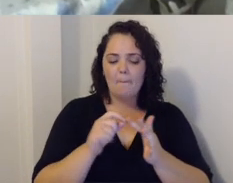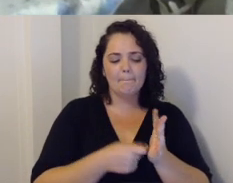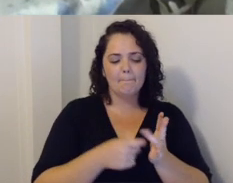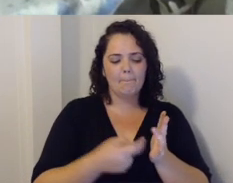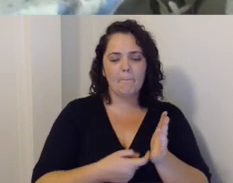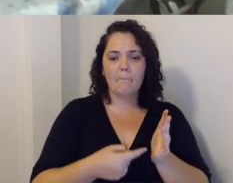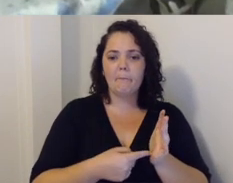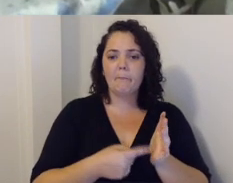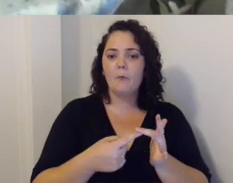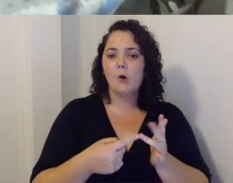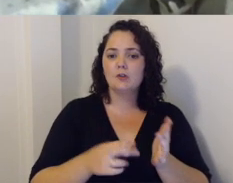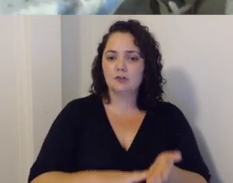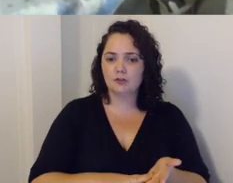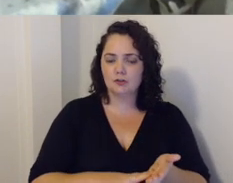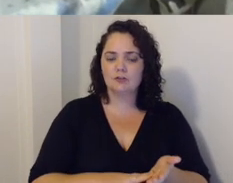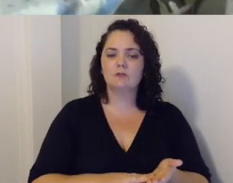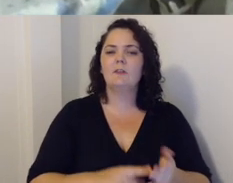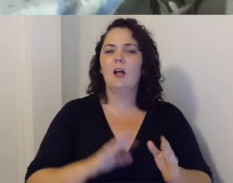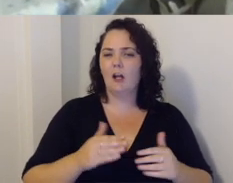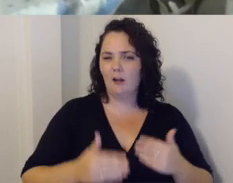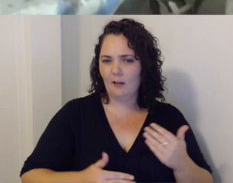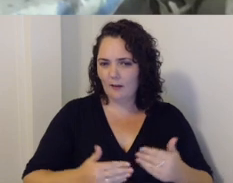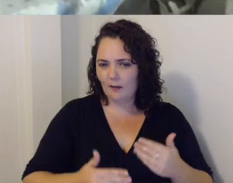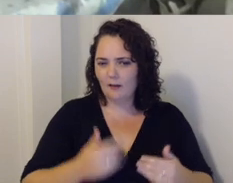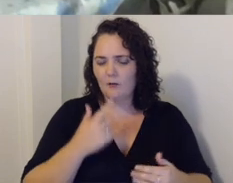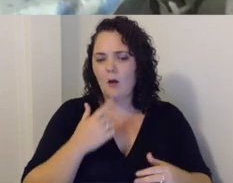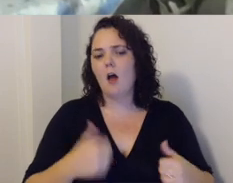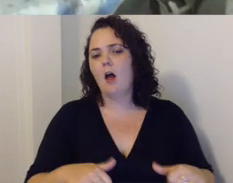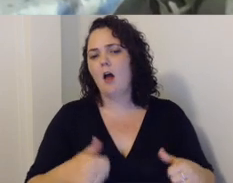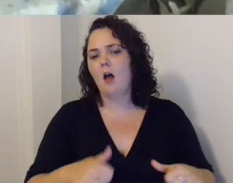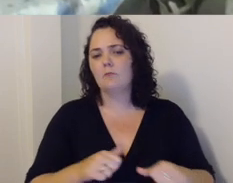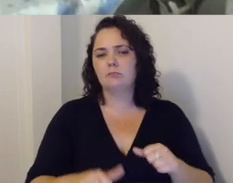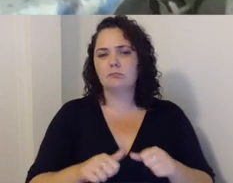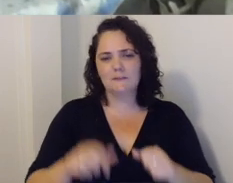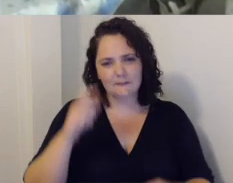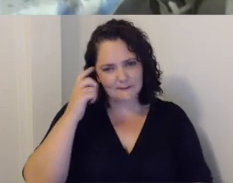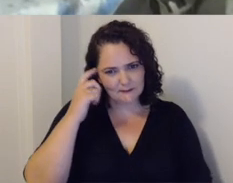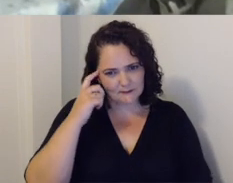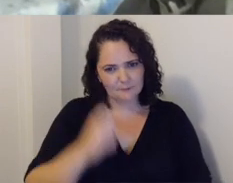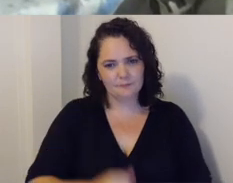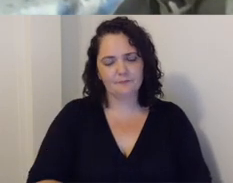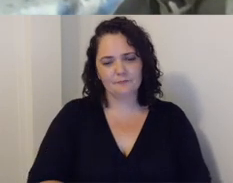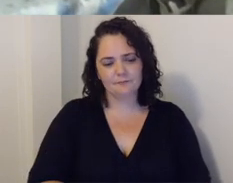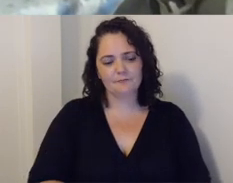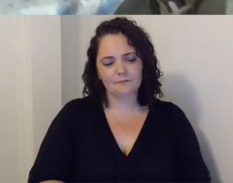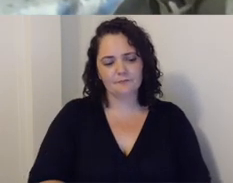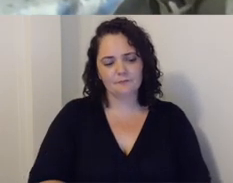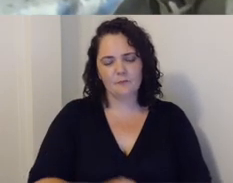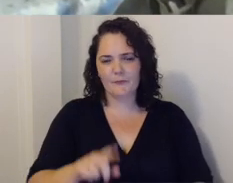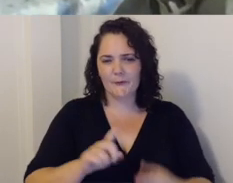experience drawing you'll get a better sense and better sense and better sense of the proportions of the body but if you're still working through those proportions and you're still working to